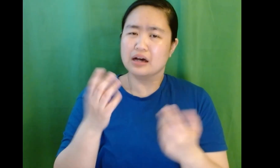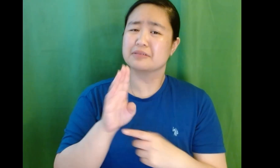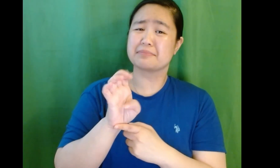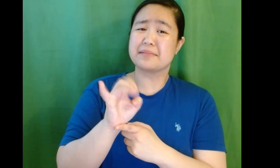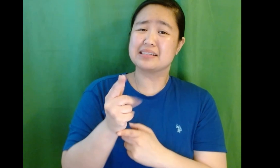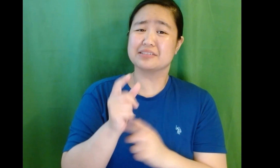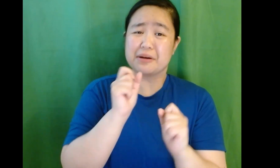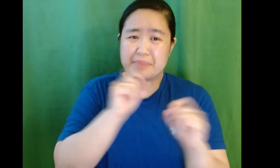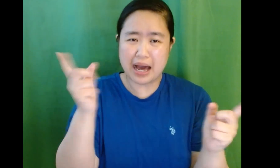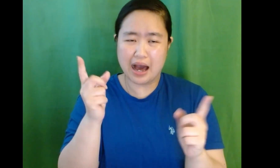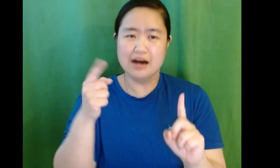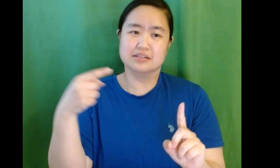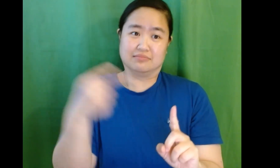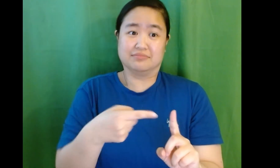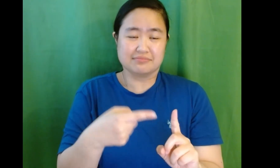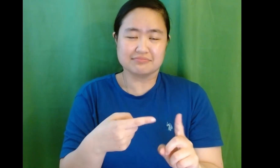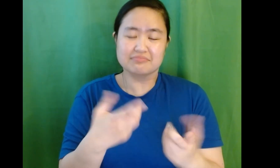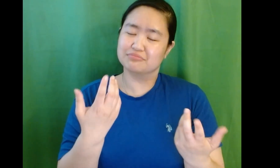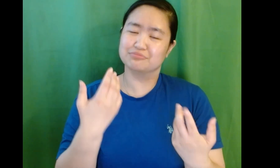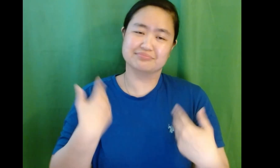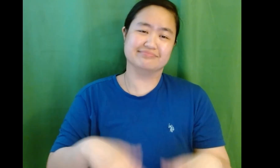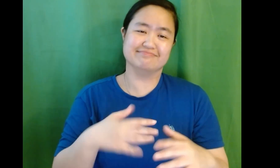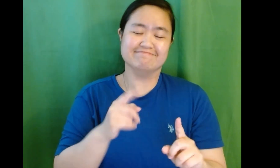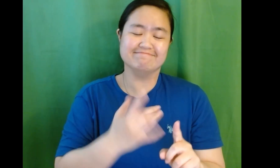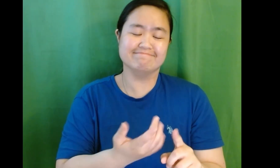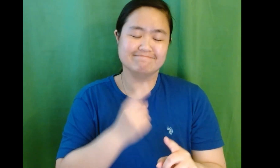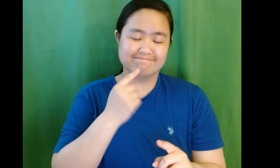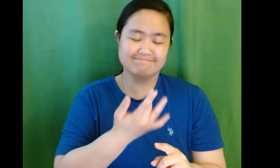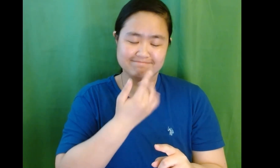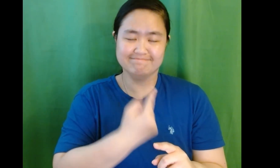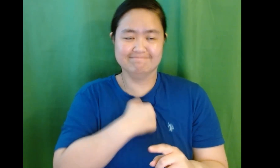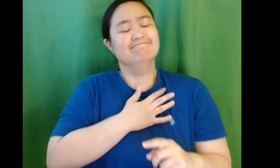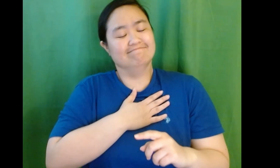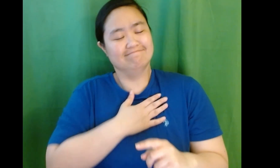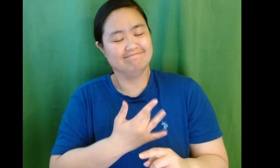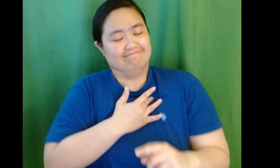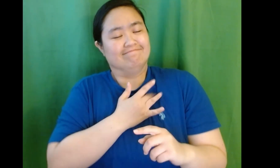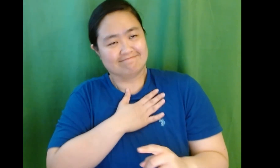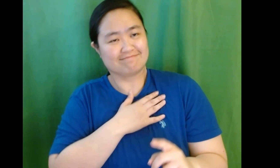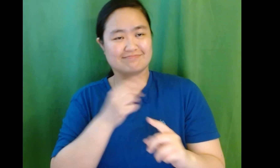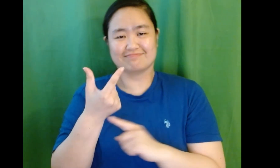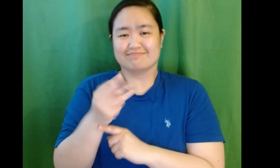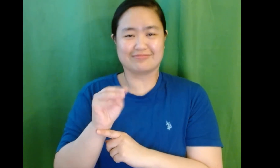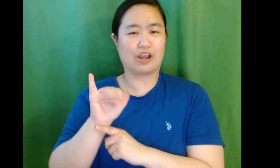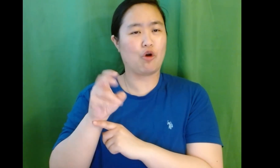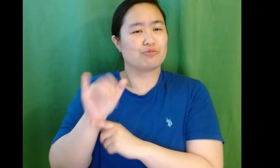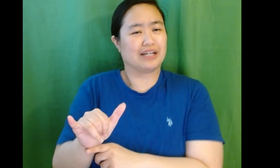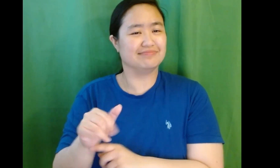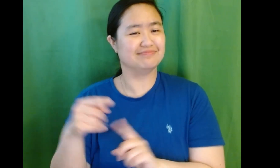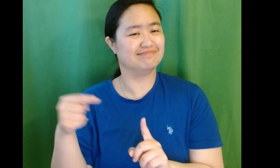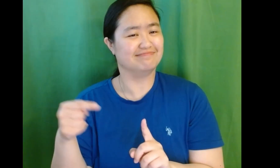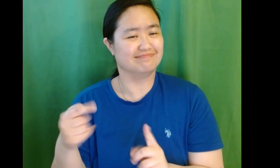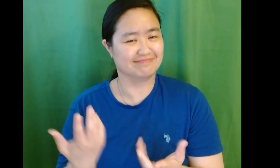Being surprised by your table’s teamwork is the GM’s joy.